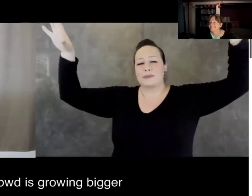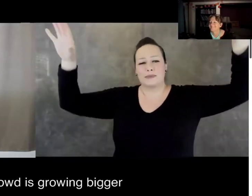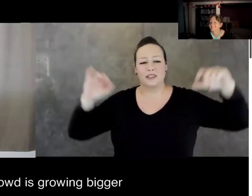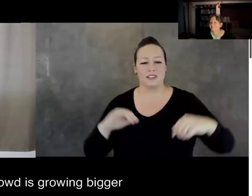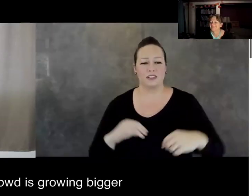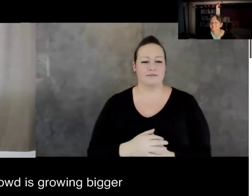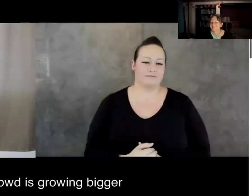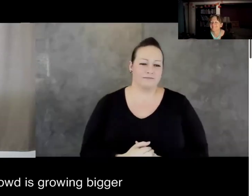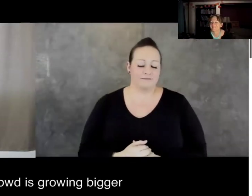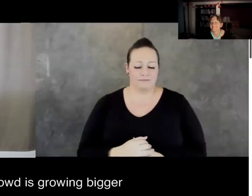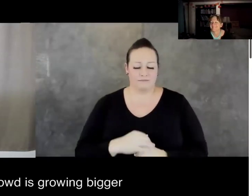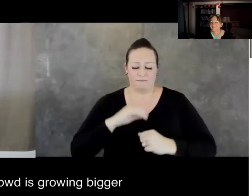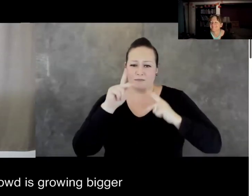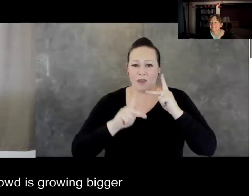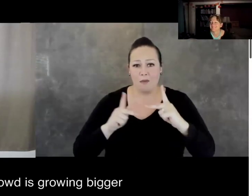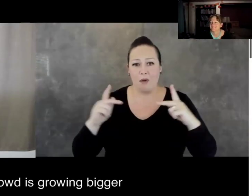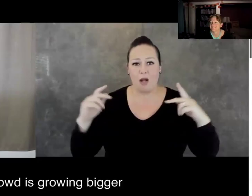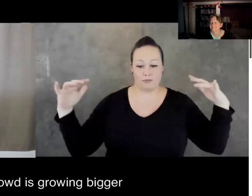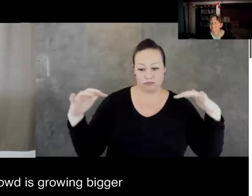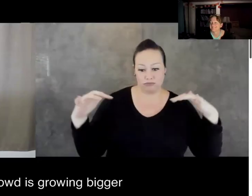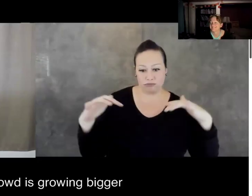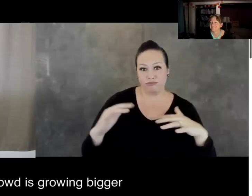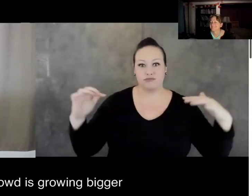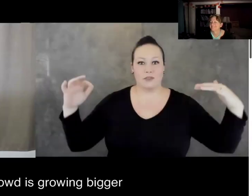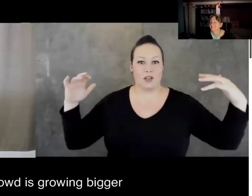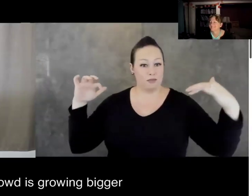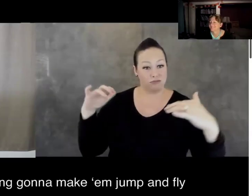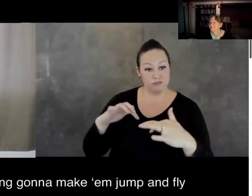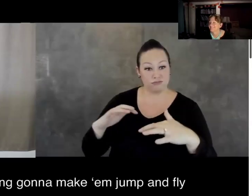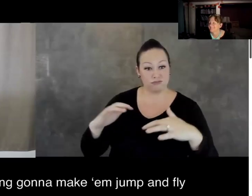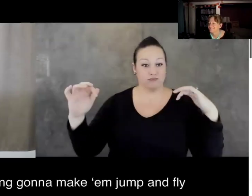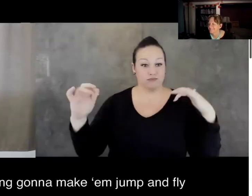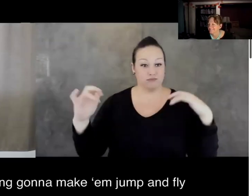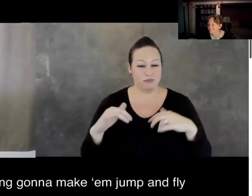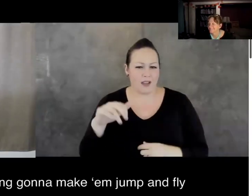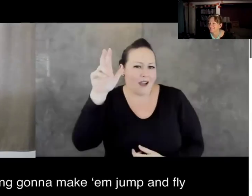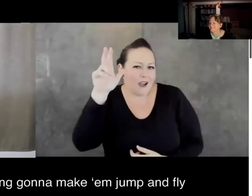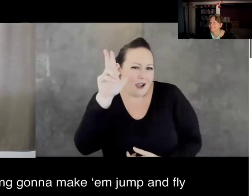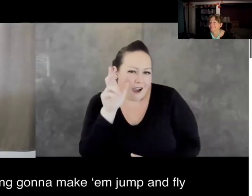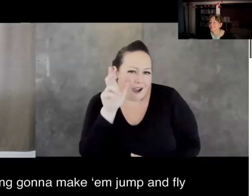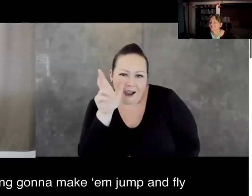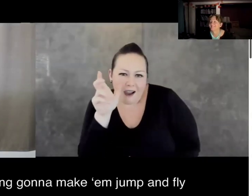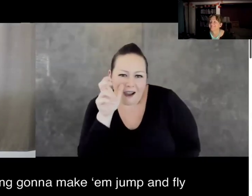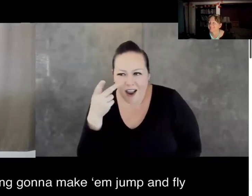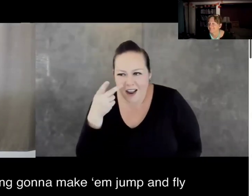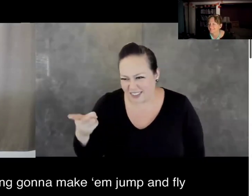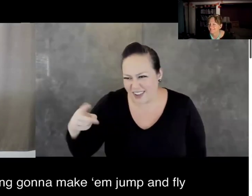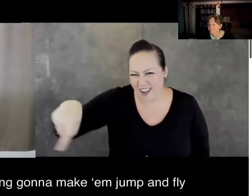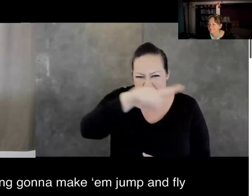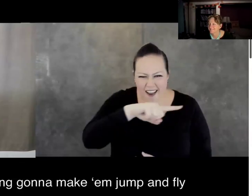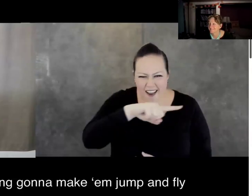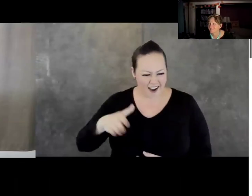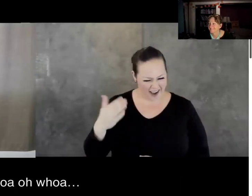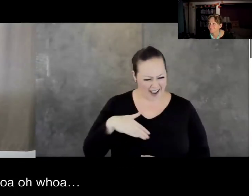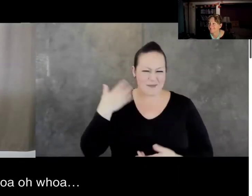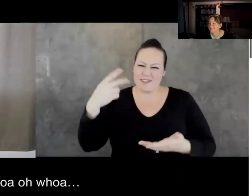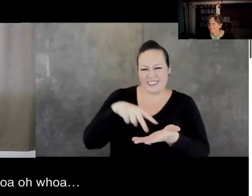Meriah: and the ground is growing bigger.